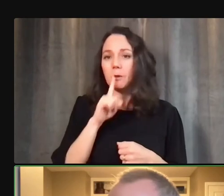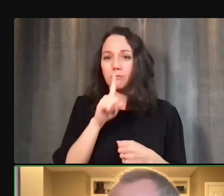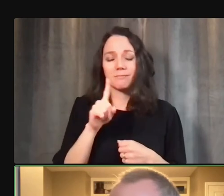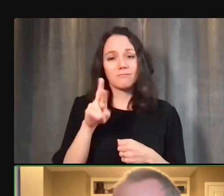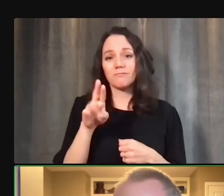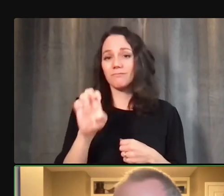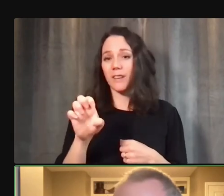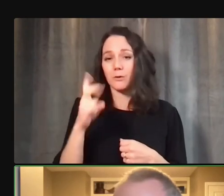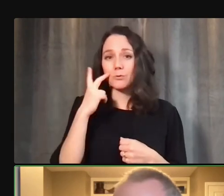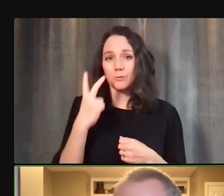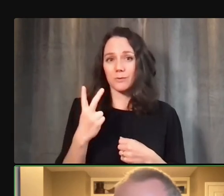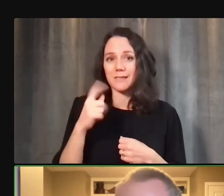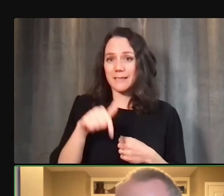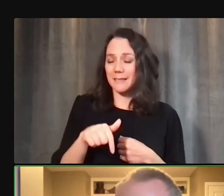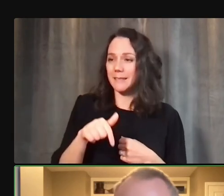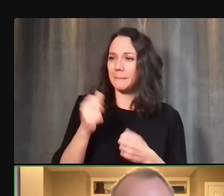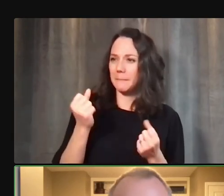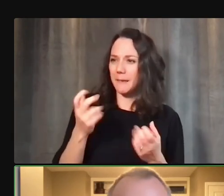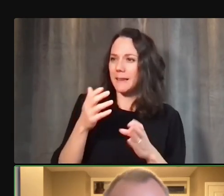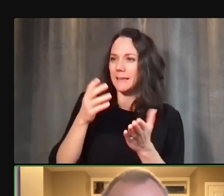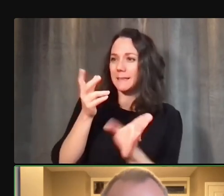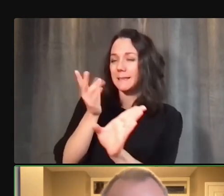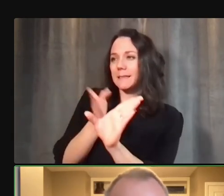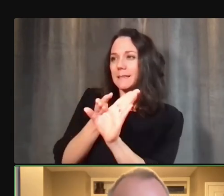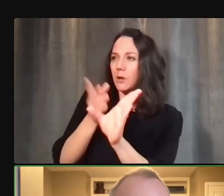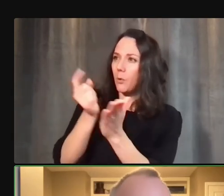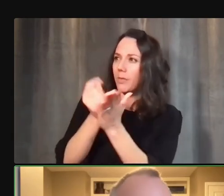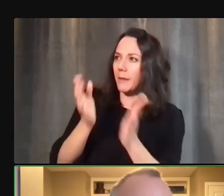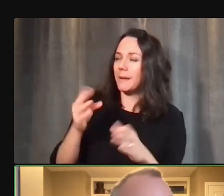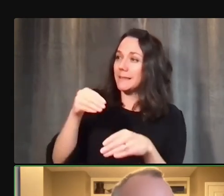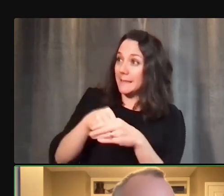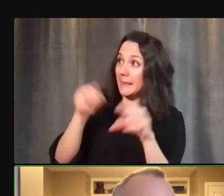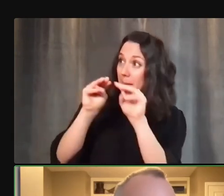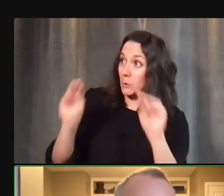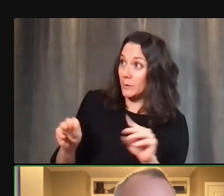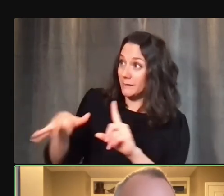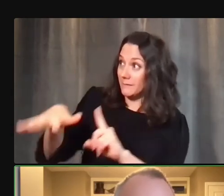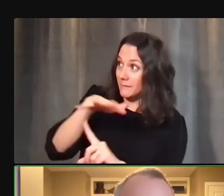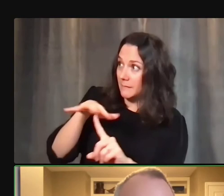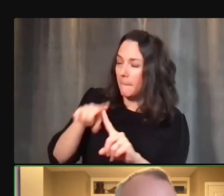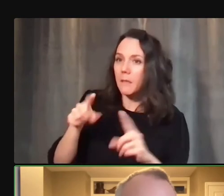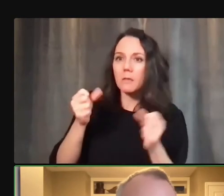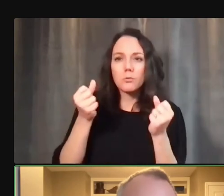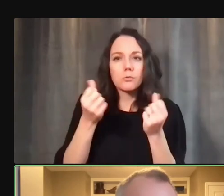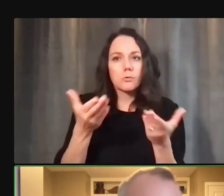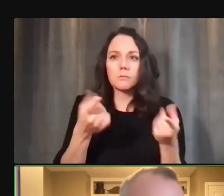but there's a lot going on and a lot of need for visitors to have somebody